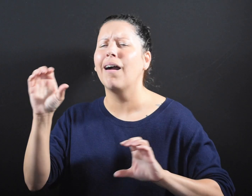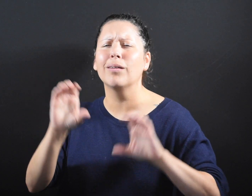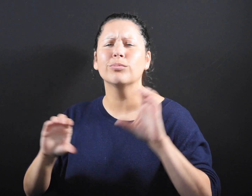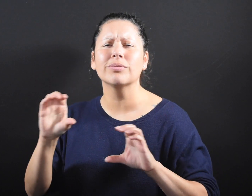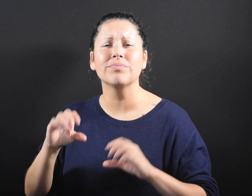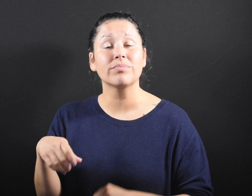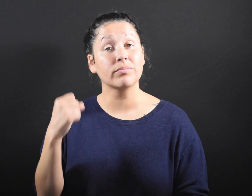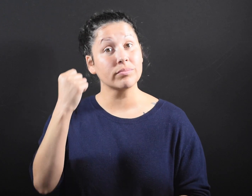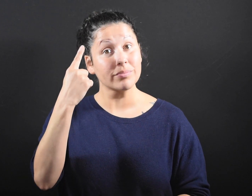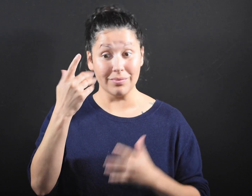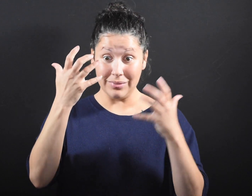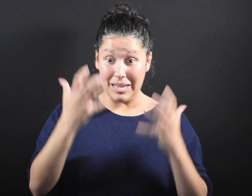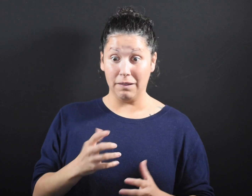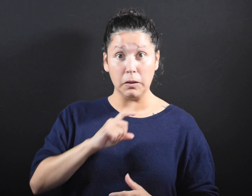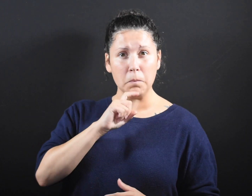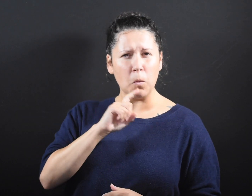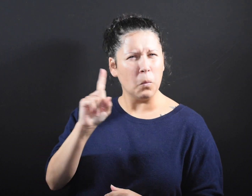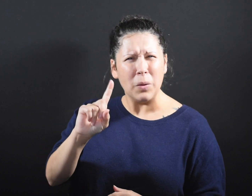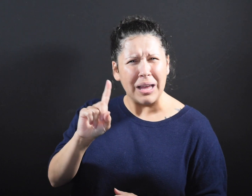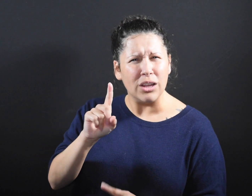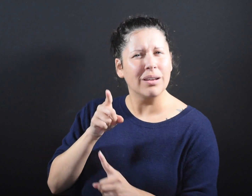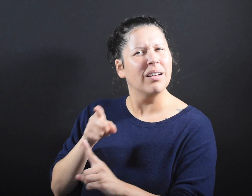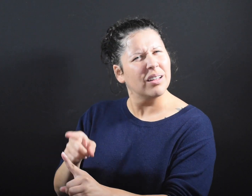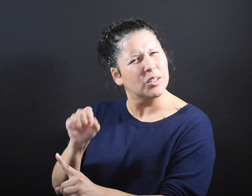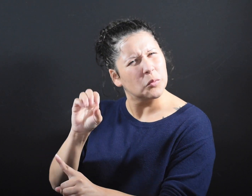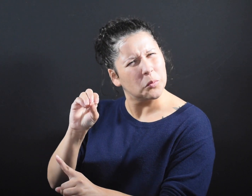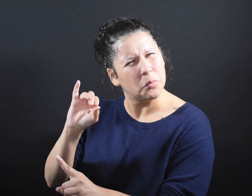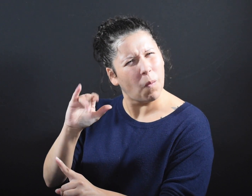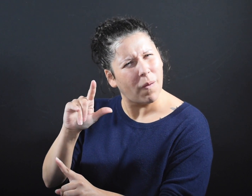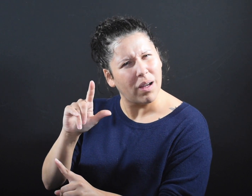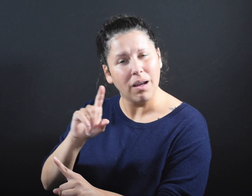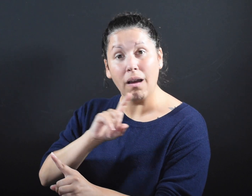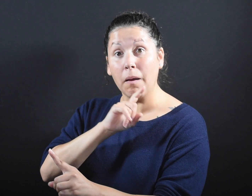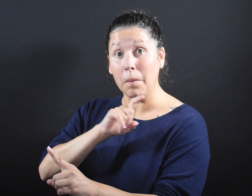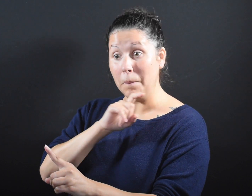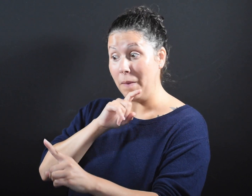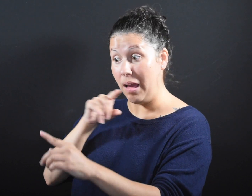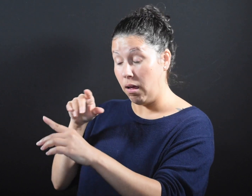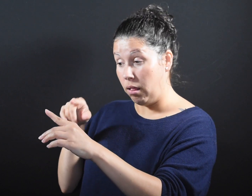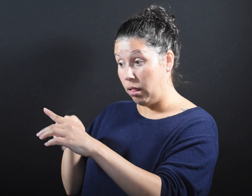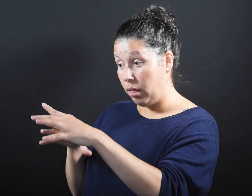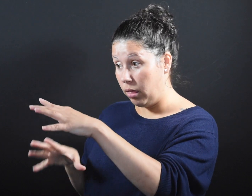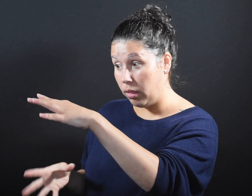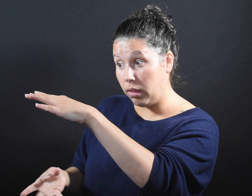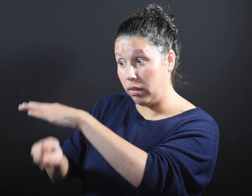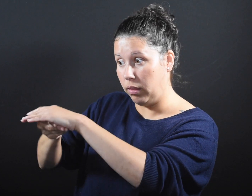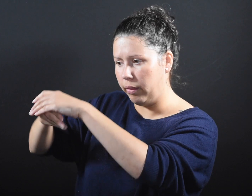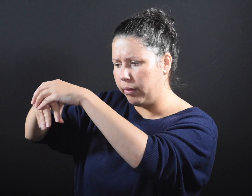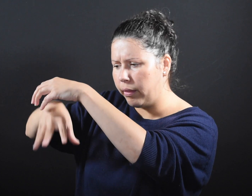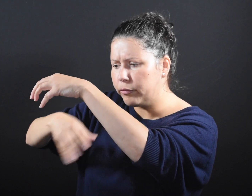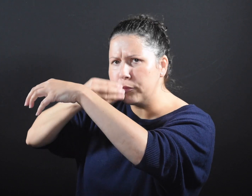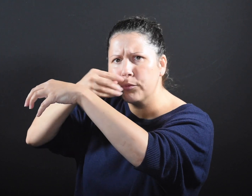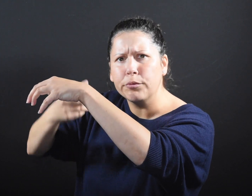Because heavy metals are found in the soil and can get into prepared foods from processing,